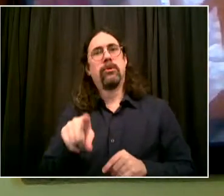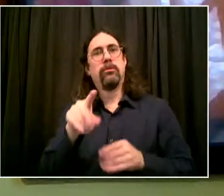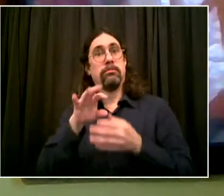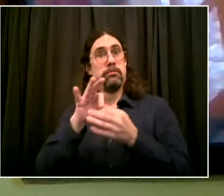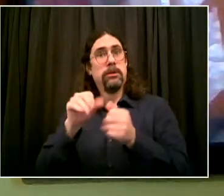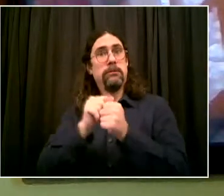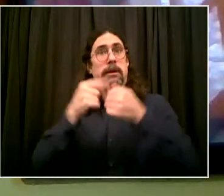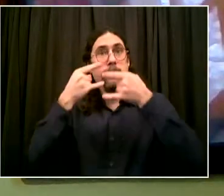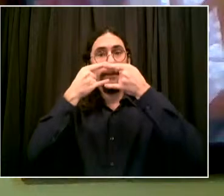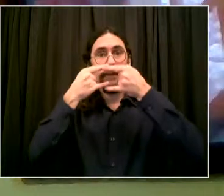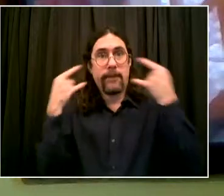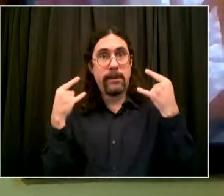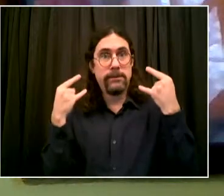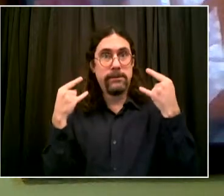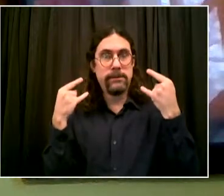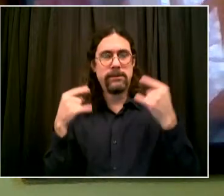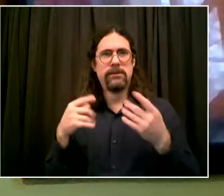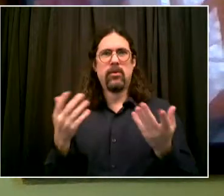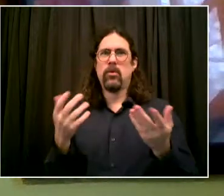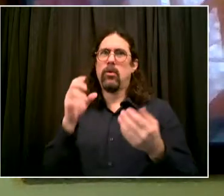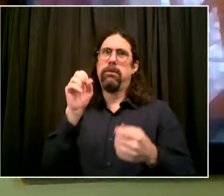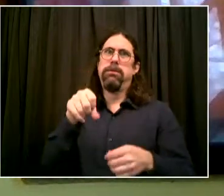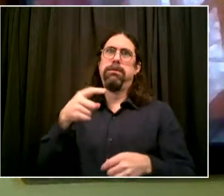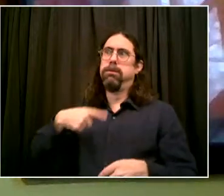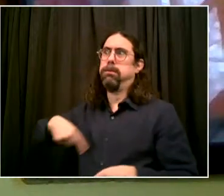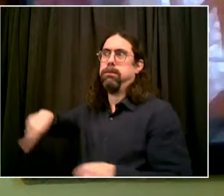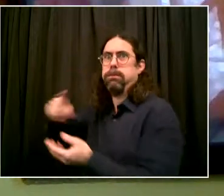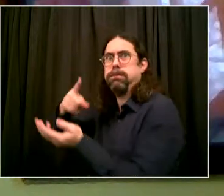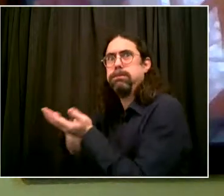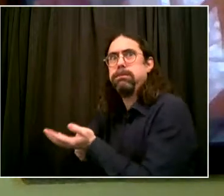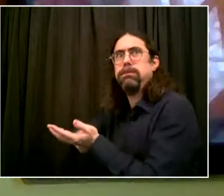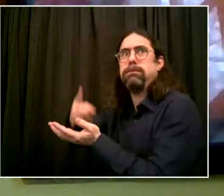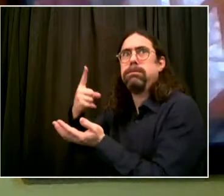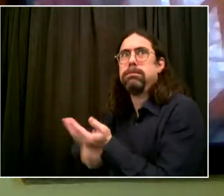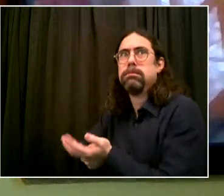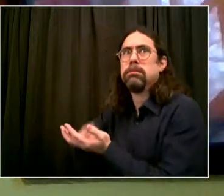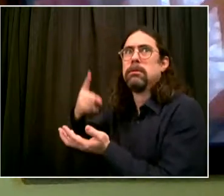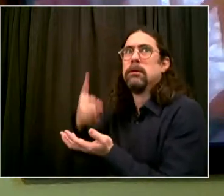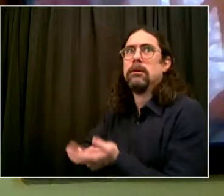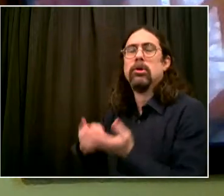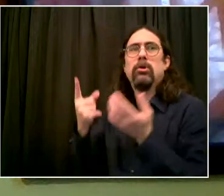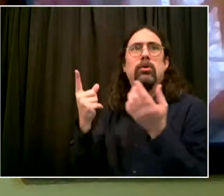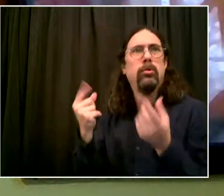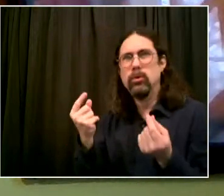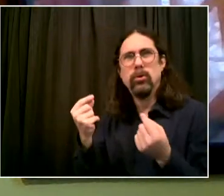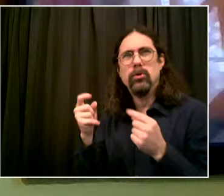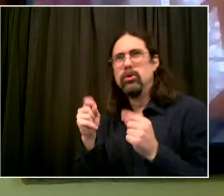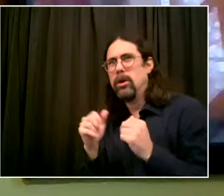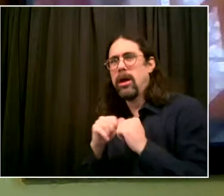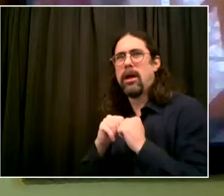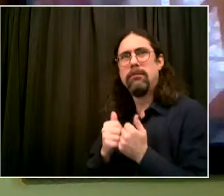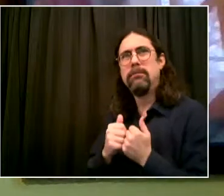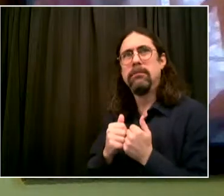OUYR QUESTION ABOUT MASK IS VERY IMPORTANT WE HAVE BEEN $XçSSING ACTIVELY. OUR CURRENT THINKING RIGHT NOW, HOPEFULLY WE WILL COME OUT WITH SOME GUIDANCE VERY SOON ON THIS, FIRST OF ALL YOU